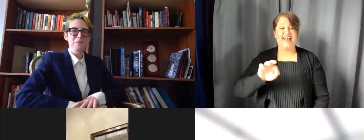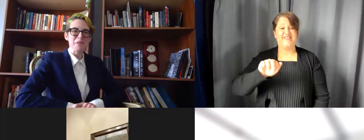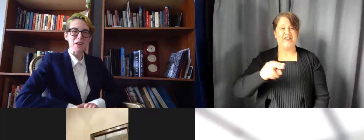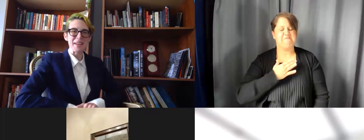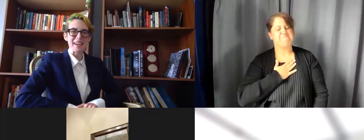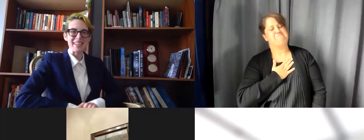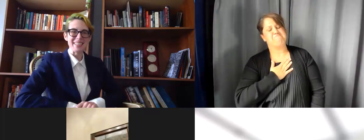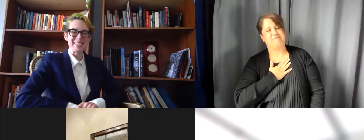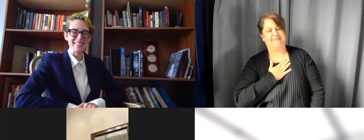Farrah Garland: Very kind.